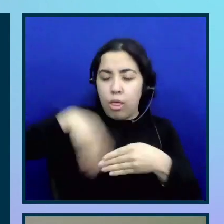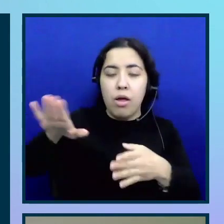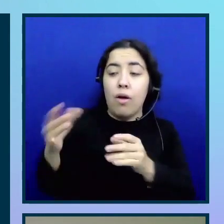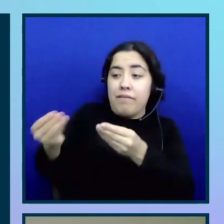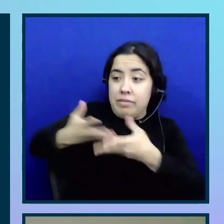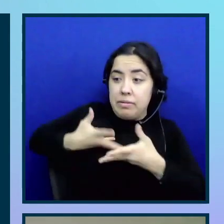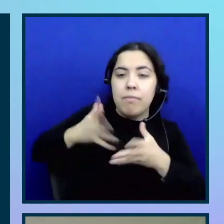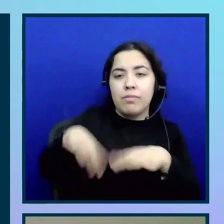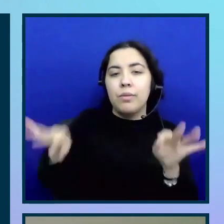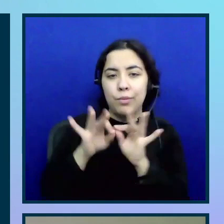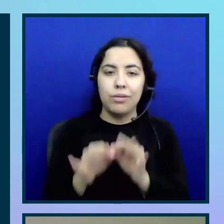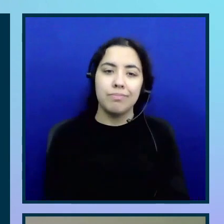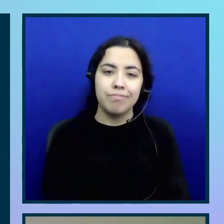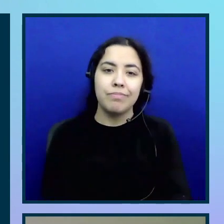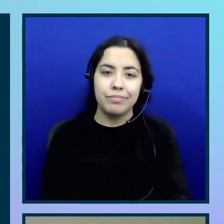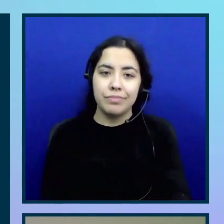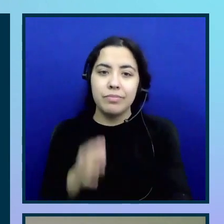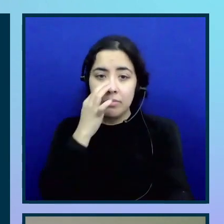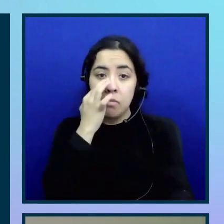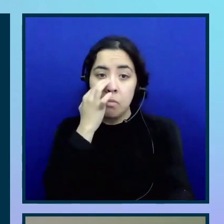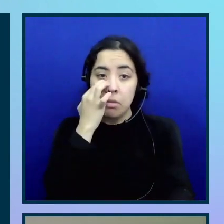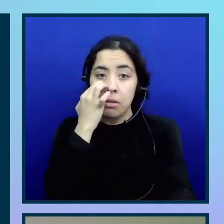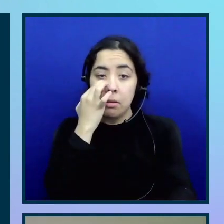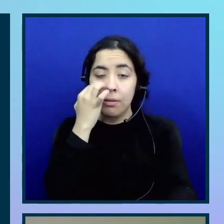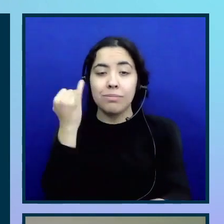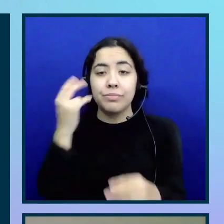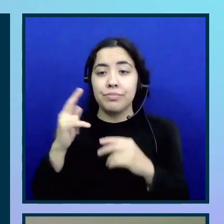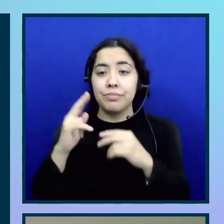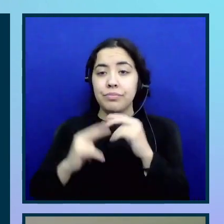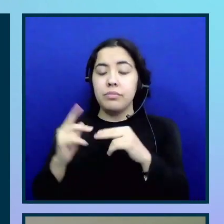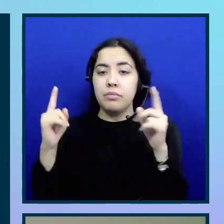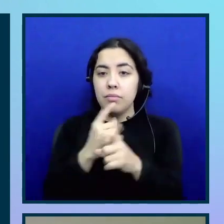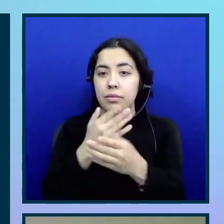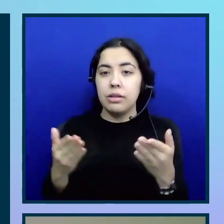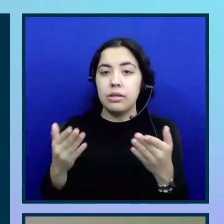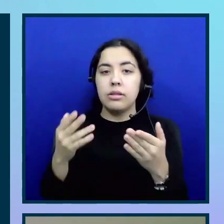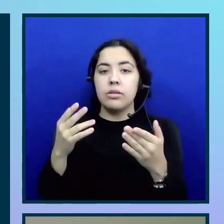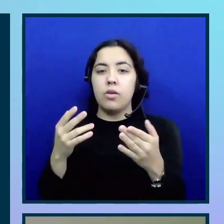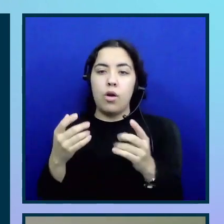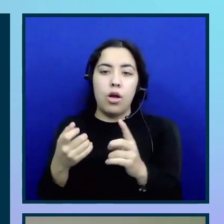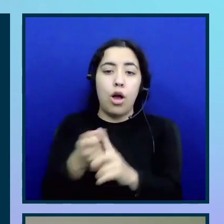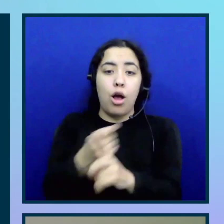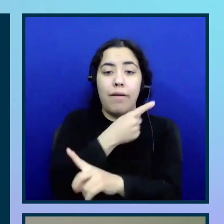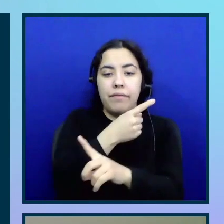And why I really like, when you're building complex stuff, when you're building off the map stuff, I think one of the main takeaways